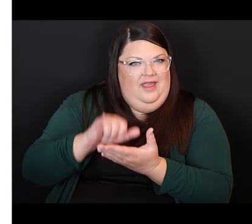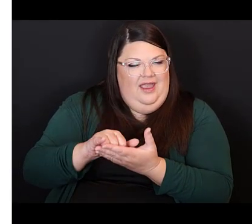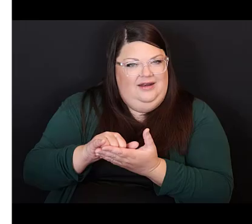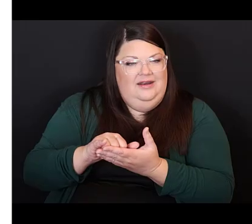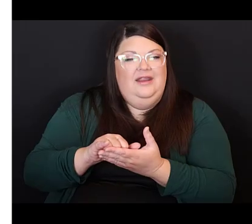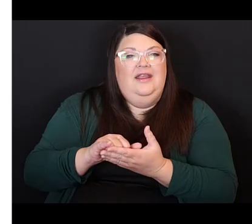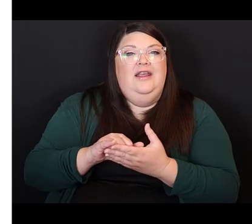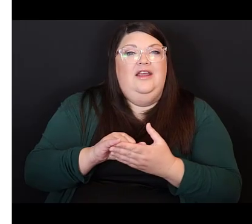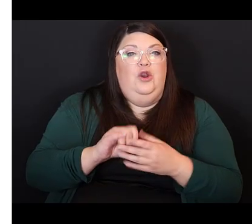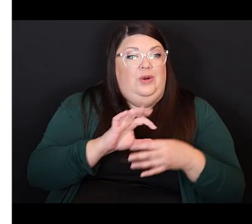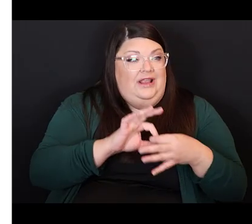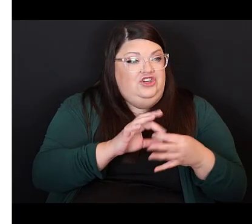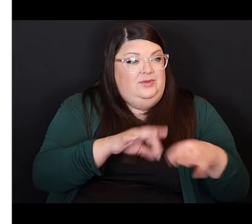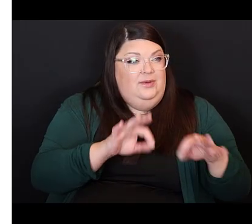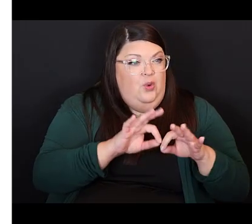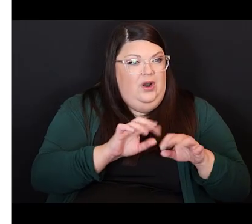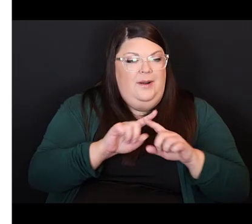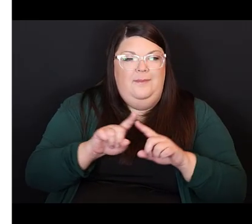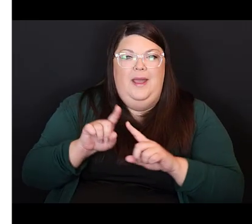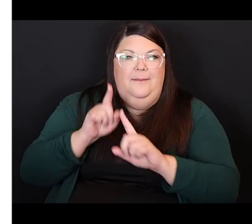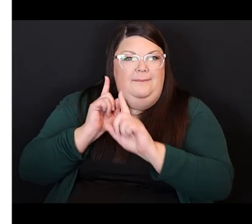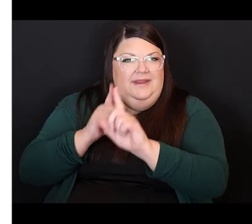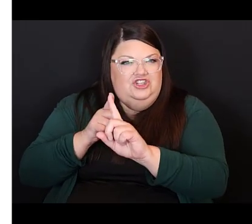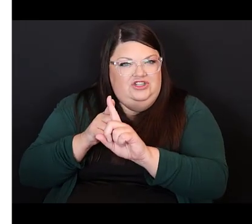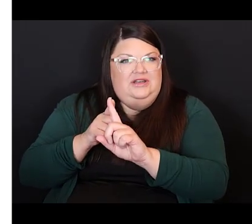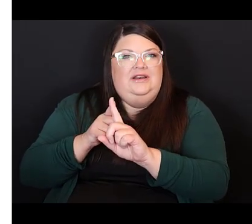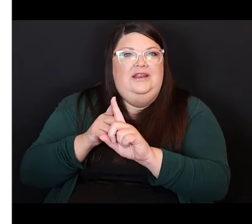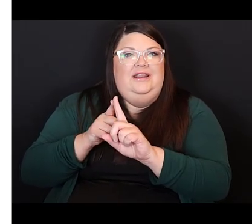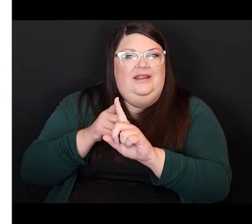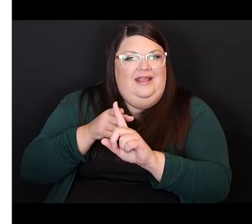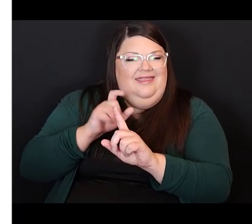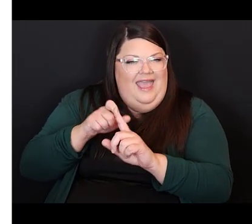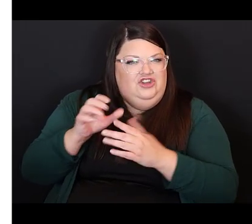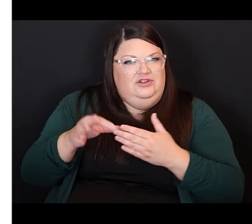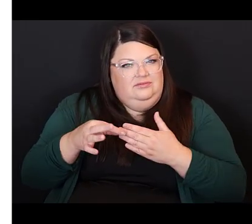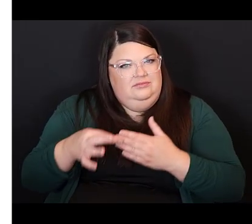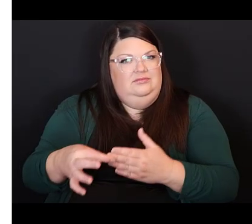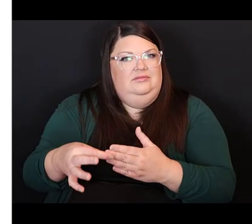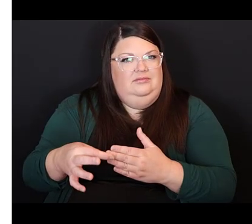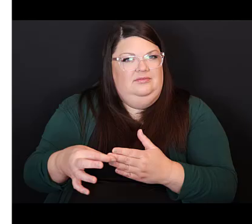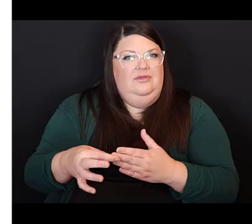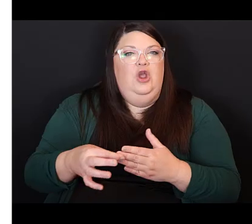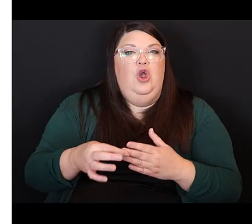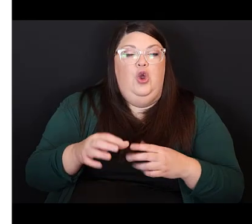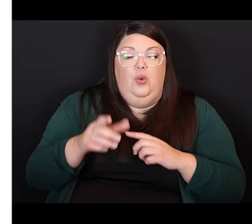but so is staying mission-driven. We chose Grantibly for a reason, and the mutual respect